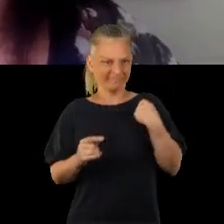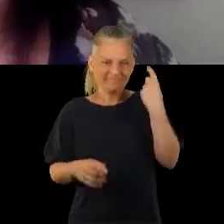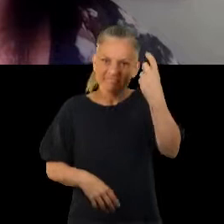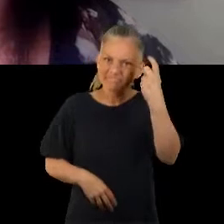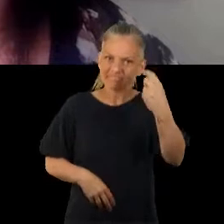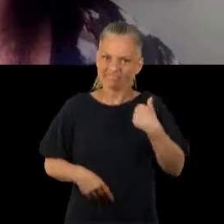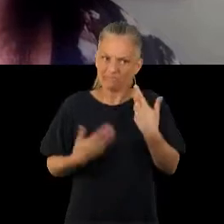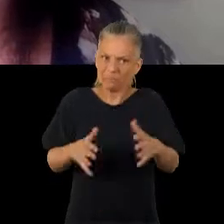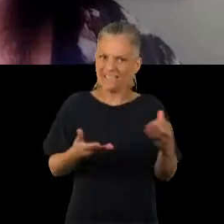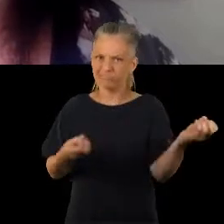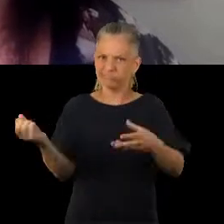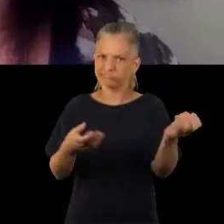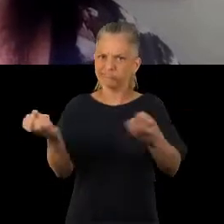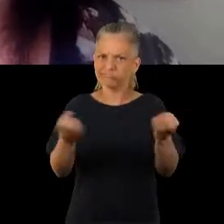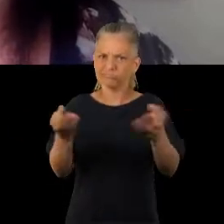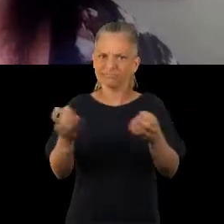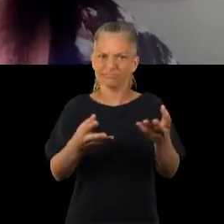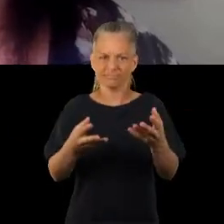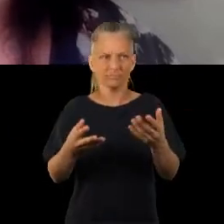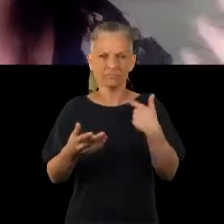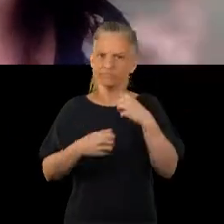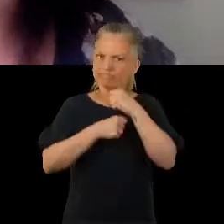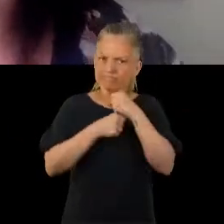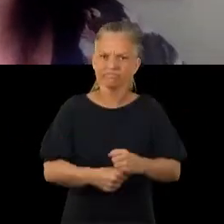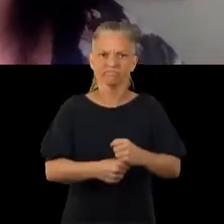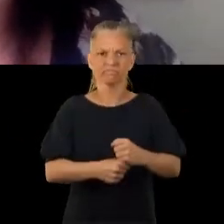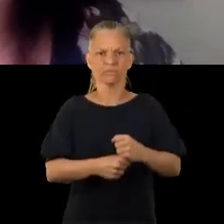are quite committed to our values and what we’re trying to do so, yeah let’s have a chat.